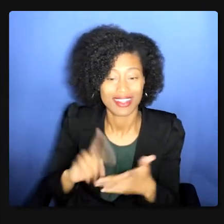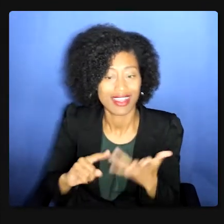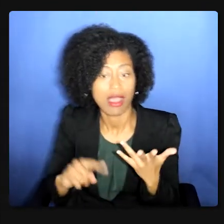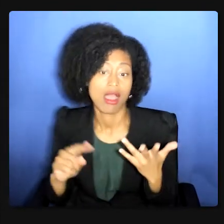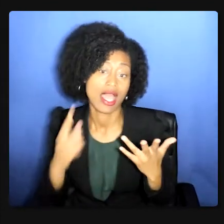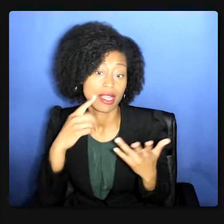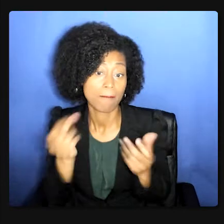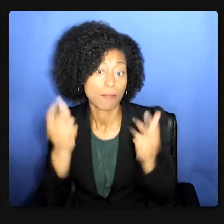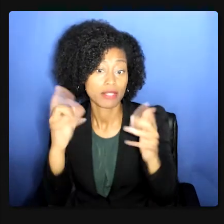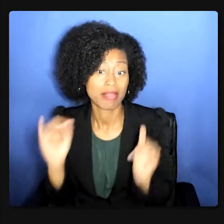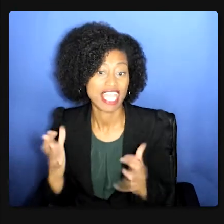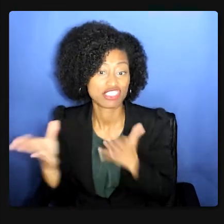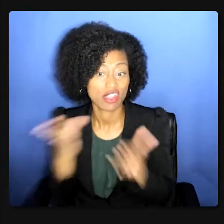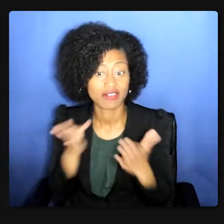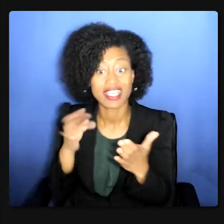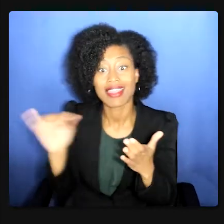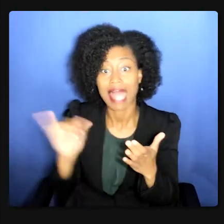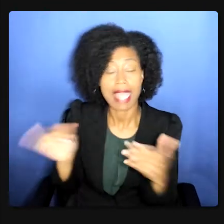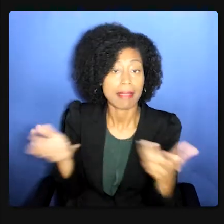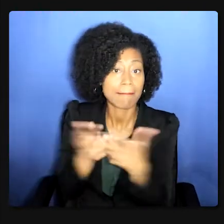like matchmaking or multiplayer server hosting.